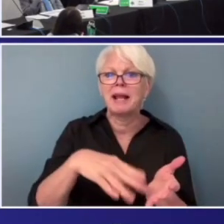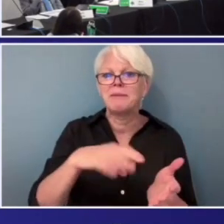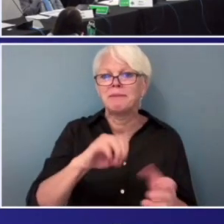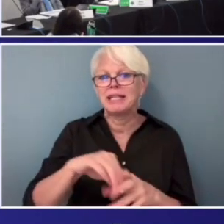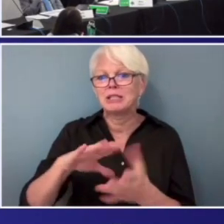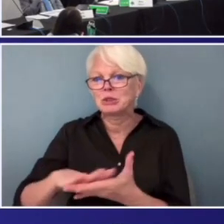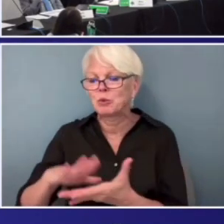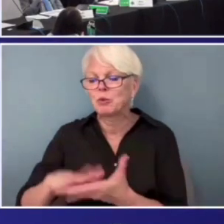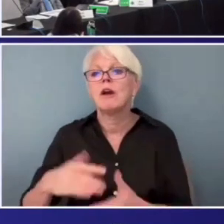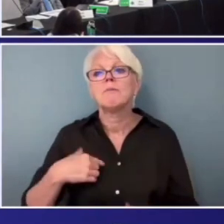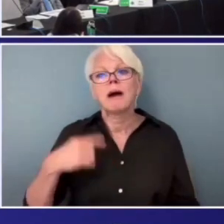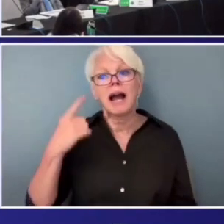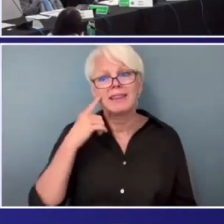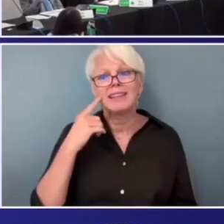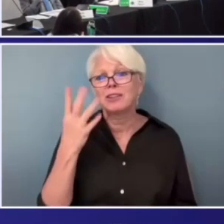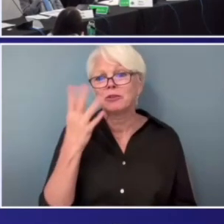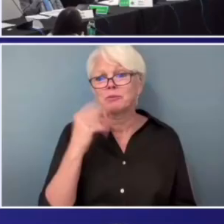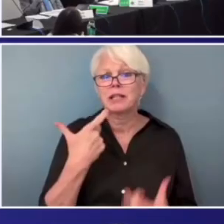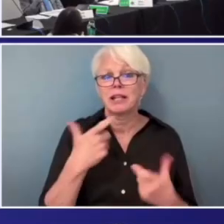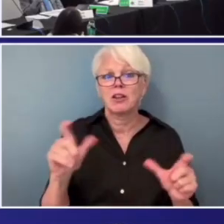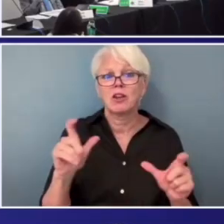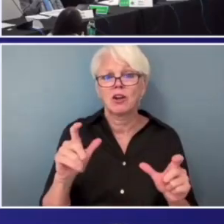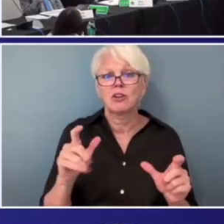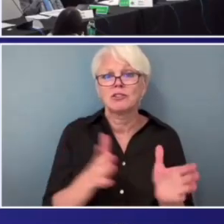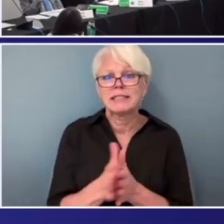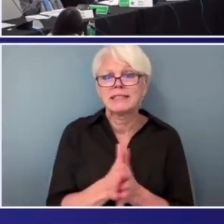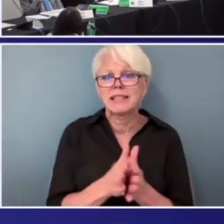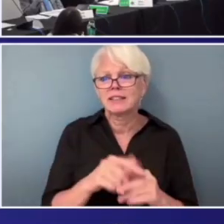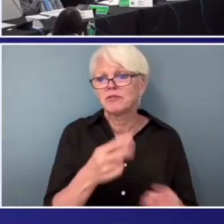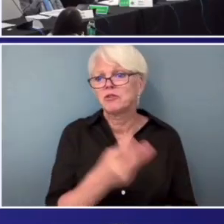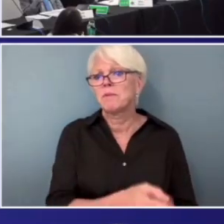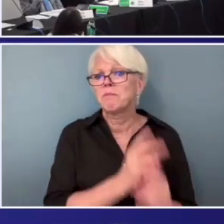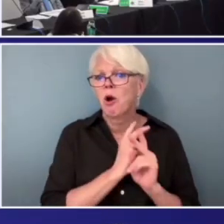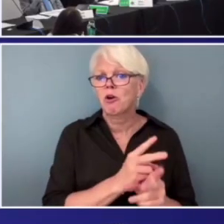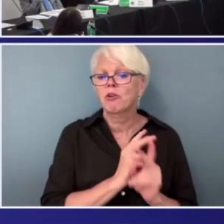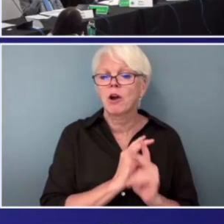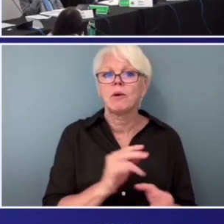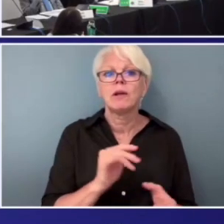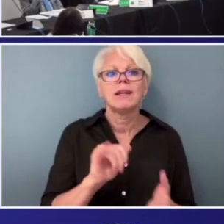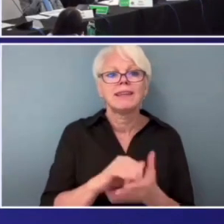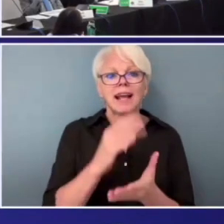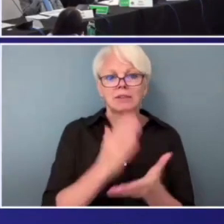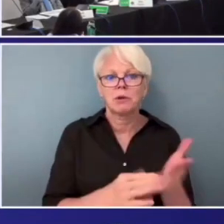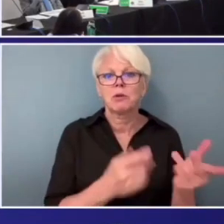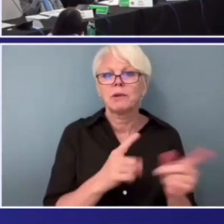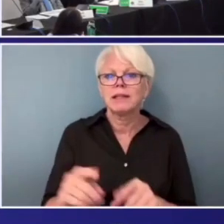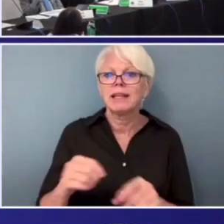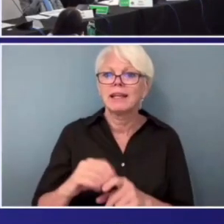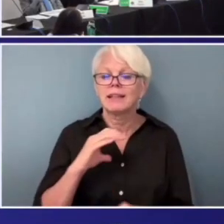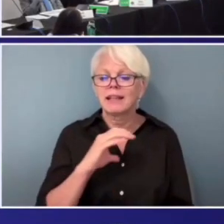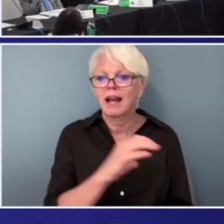incentive to borrow, which we've seen. I mean, that's part of what was going on in Congress's intent to limit.